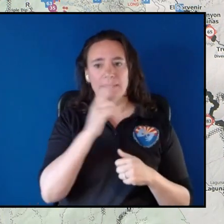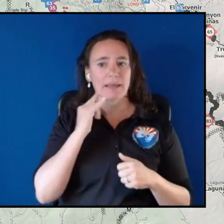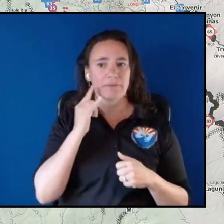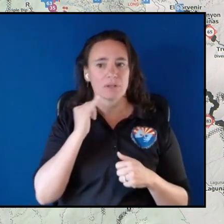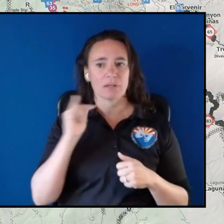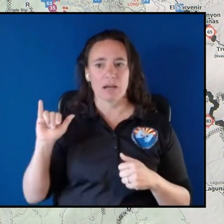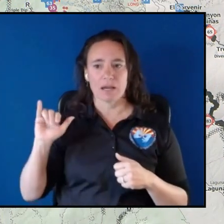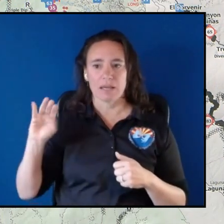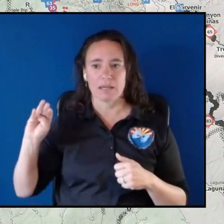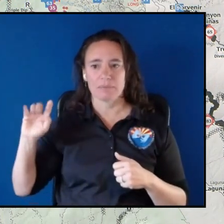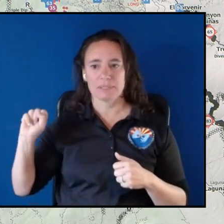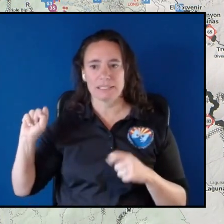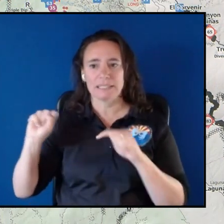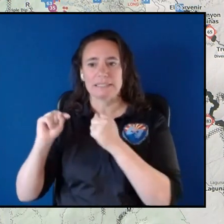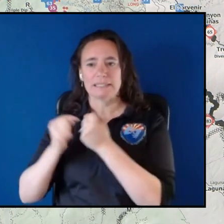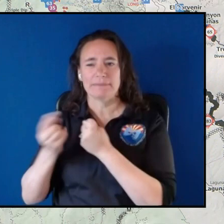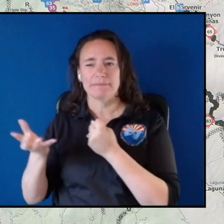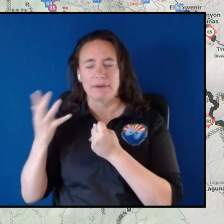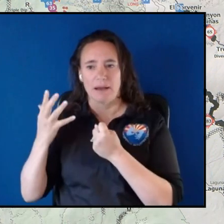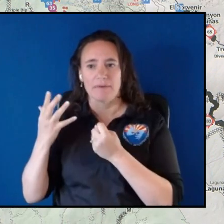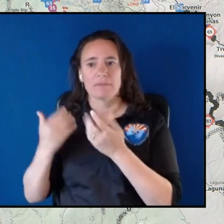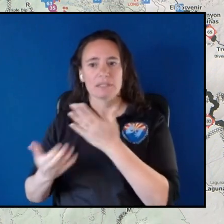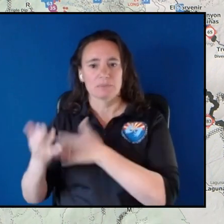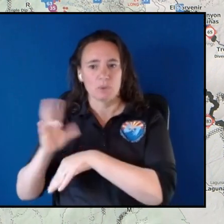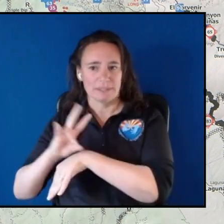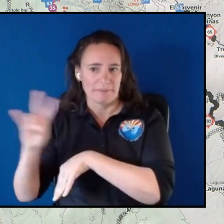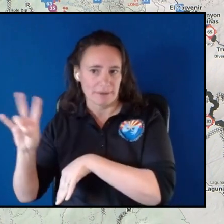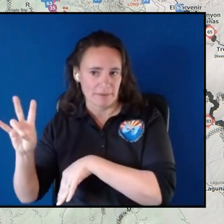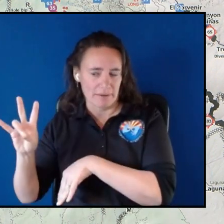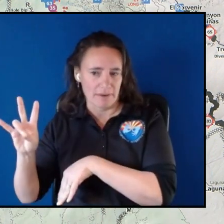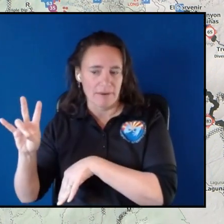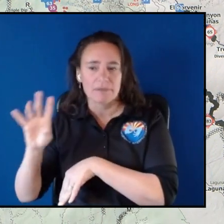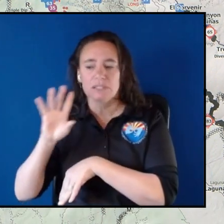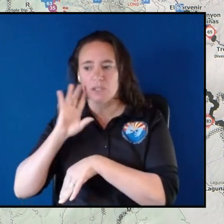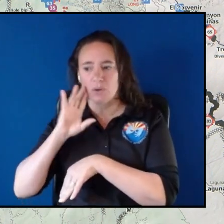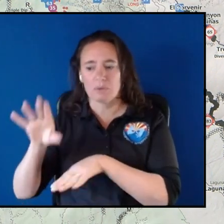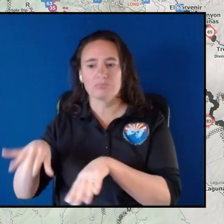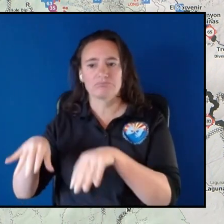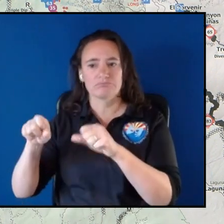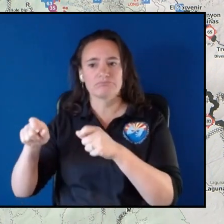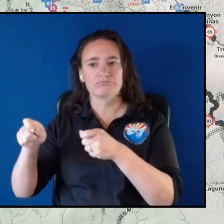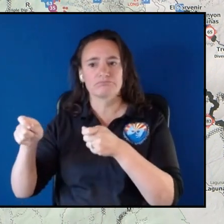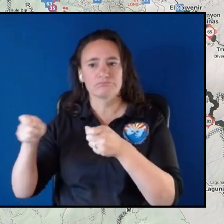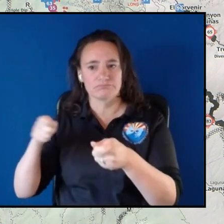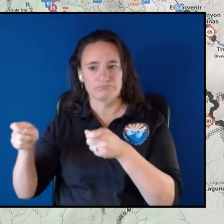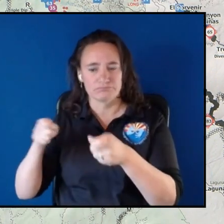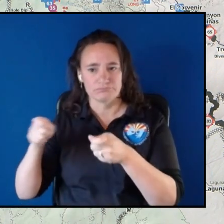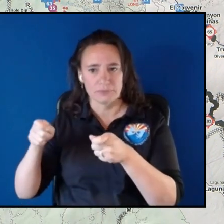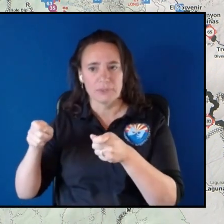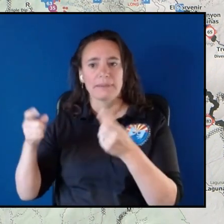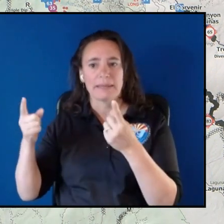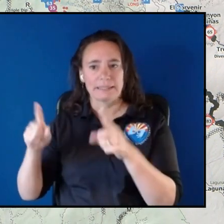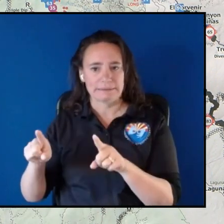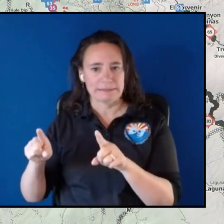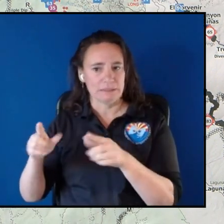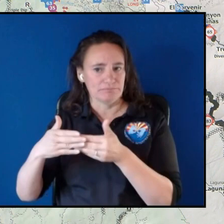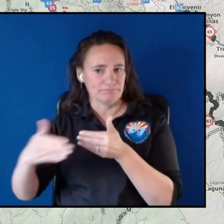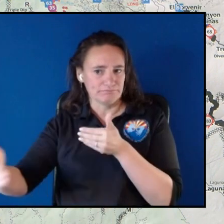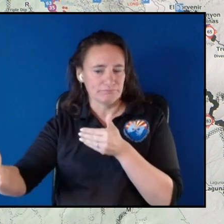they will be in command of the incident moving forward. They're predominantly very familiar with the area.